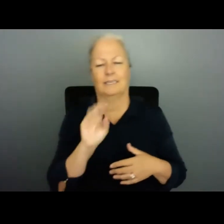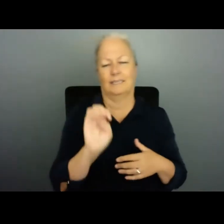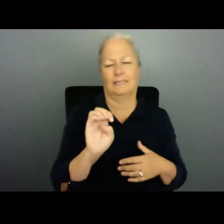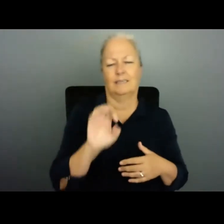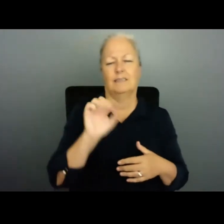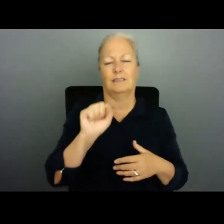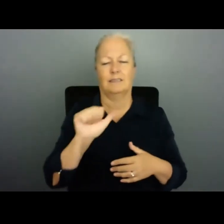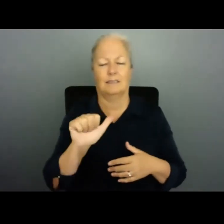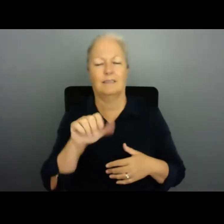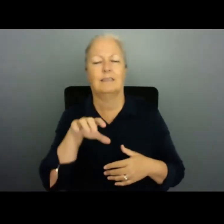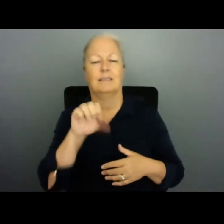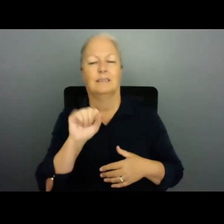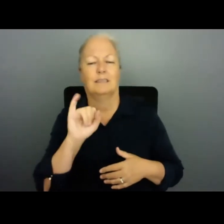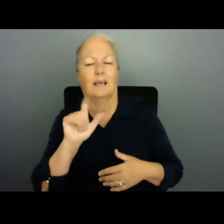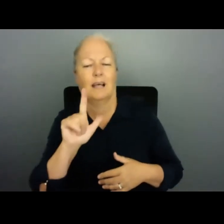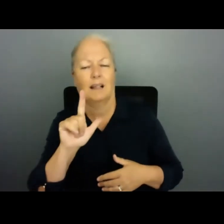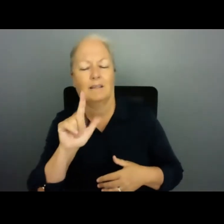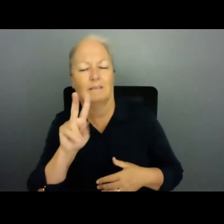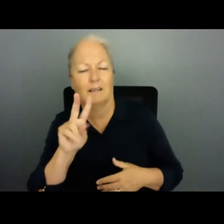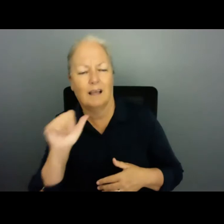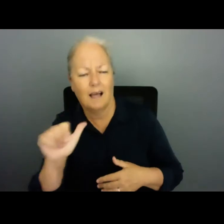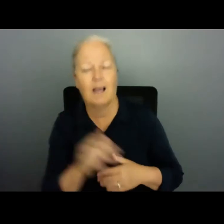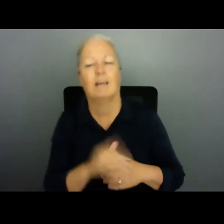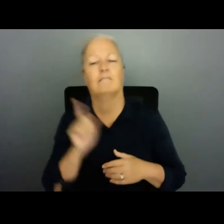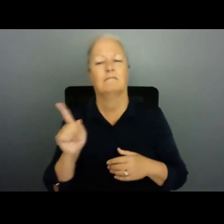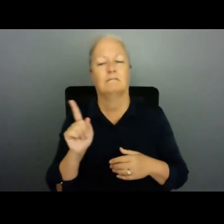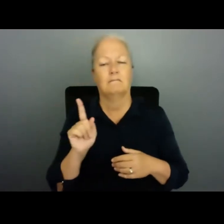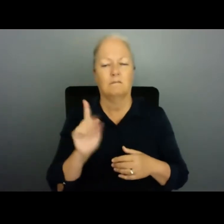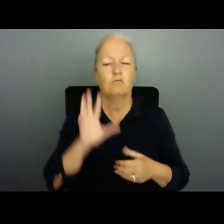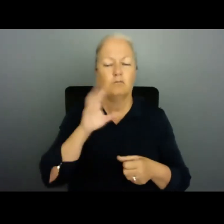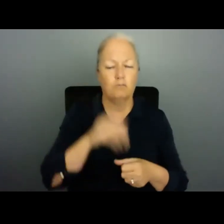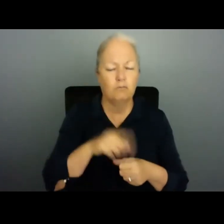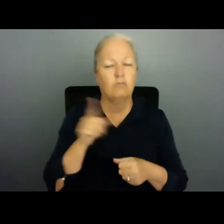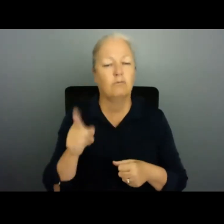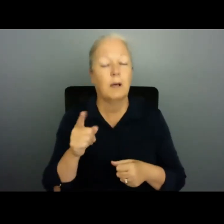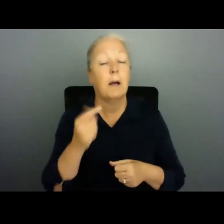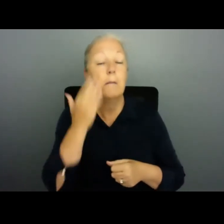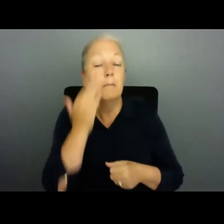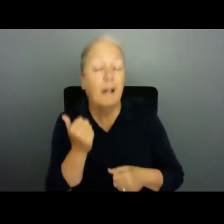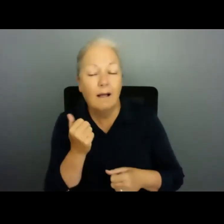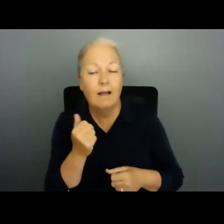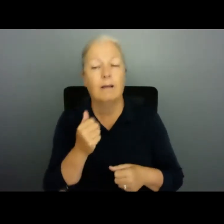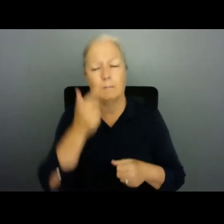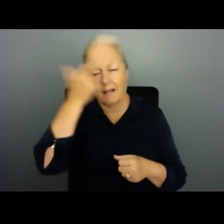academic of bioprocess and biotechnology engineering at ufpr the floor is yours